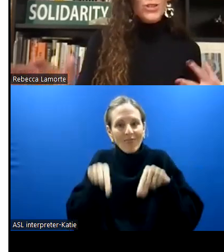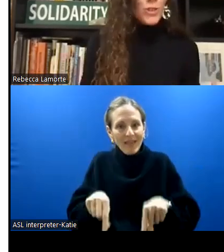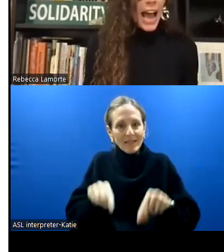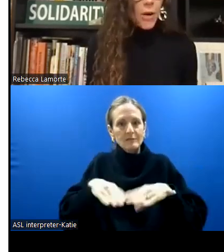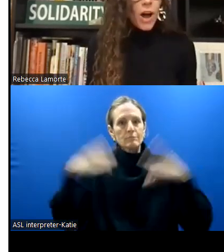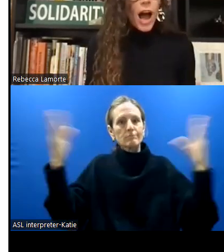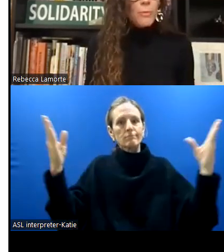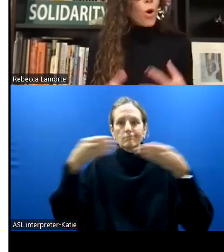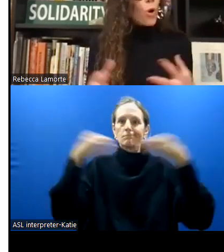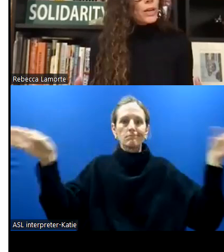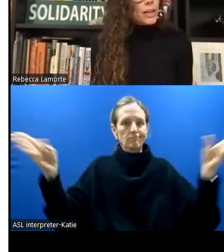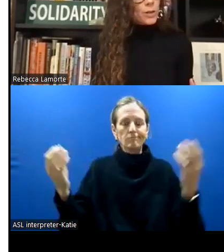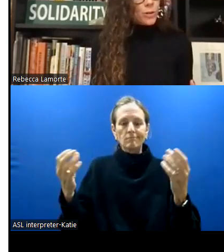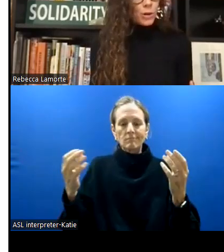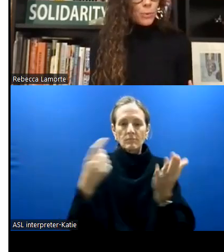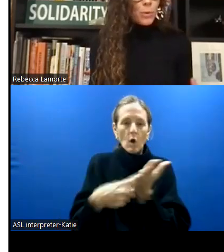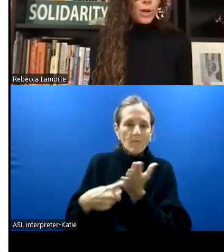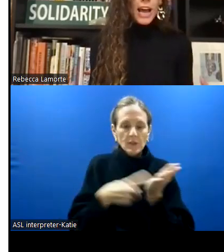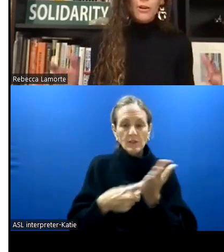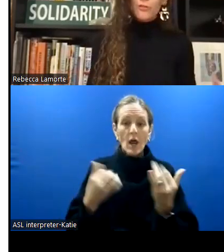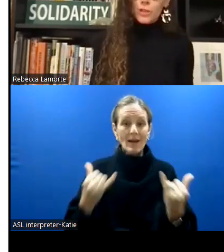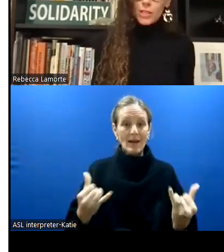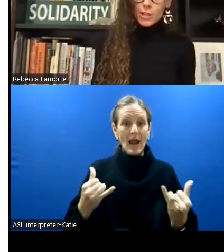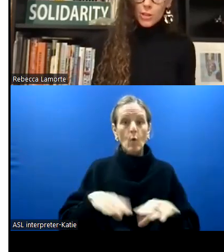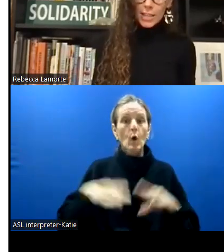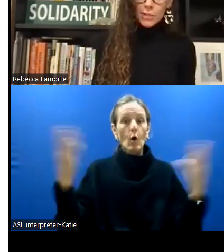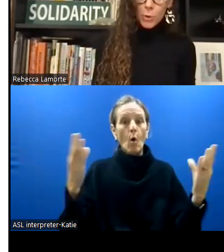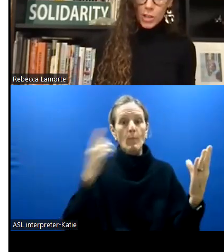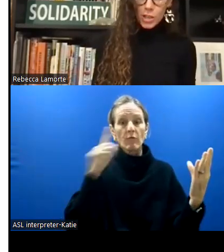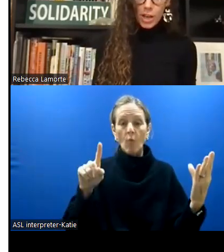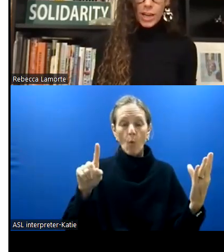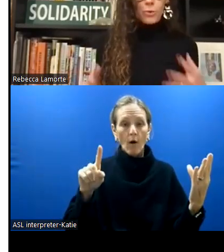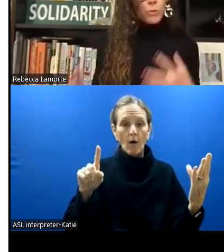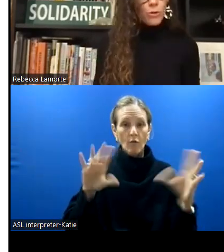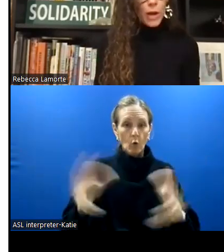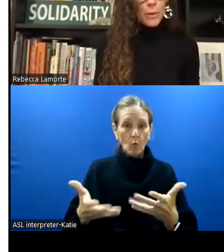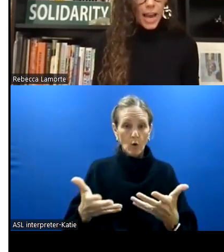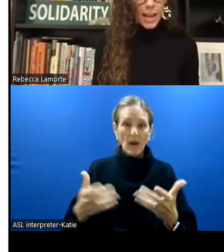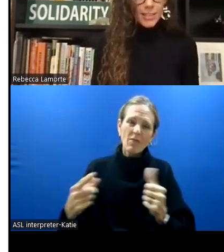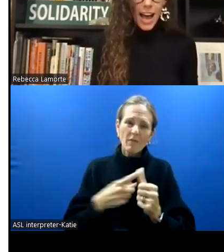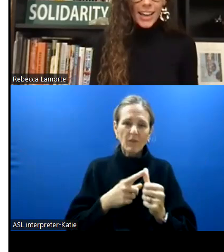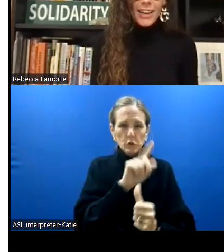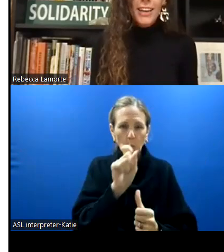So now I'm gonna open it up to the group. We're gonna have our first interactive question here as we move to our next slide.